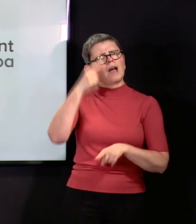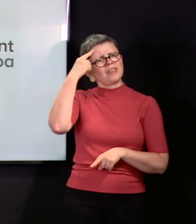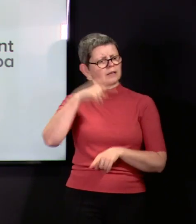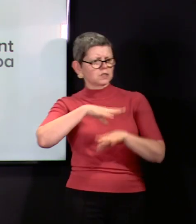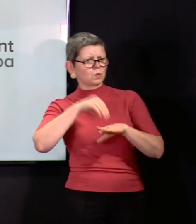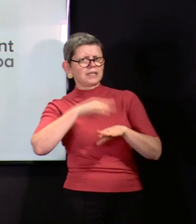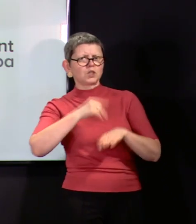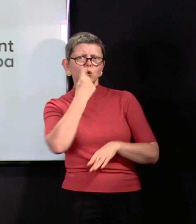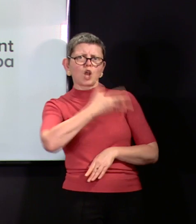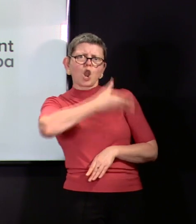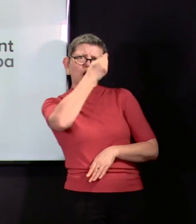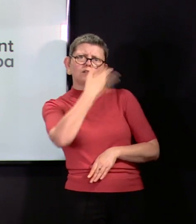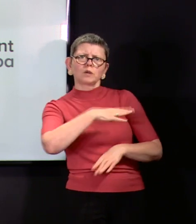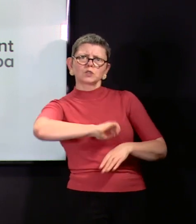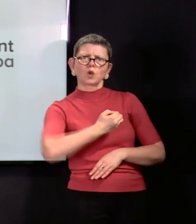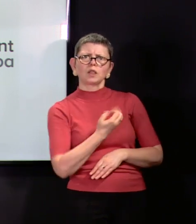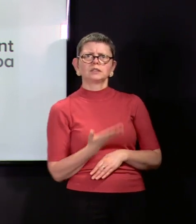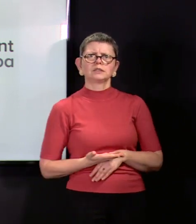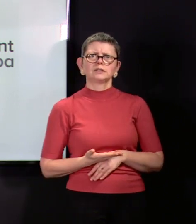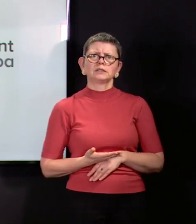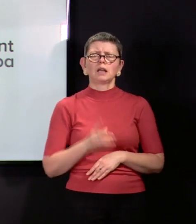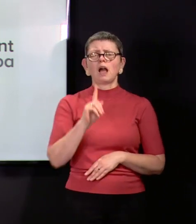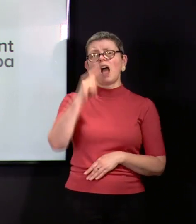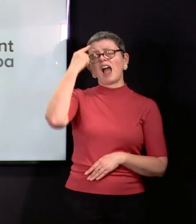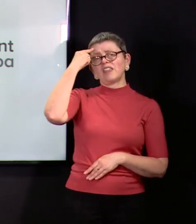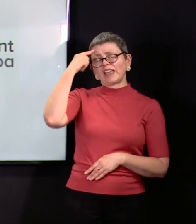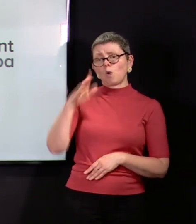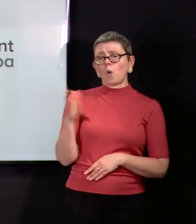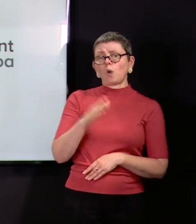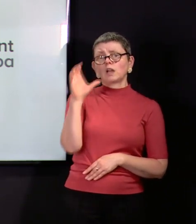that every country will end up in exactly the same place. I think one of the challenges